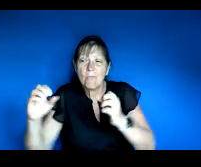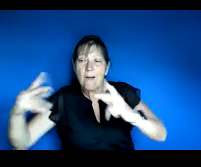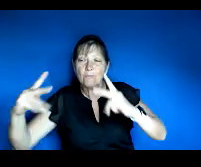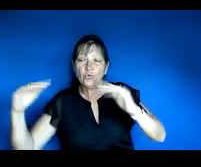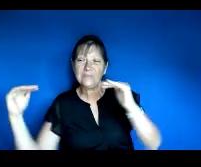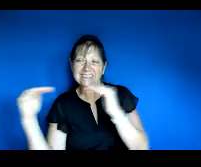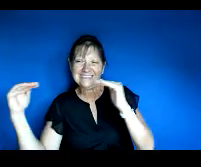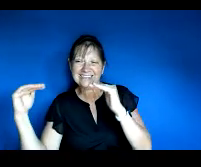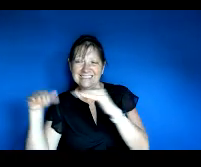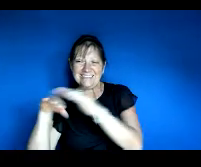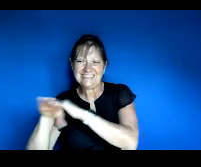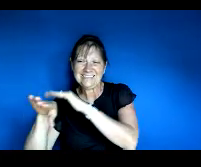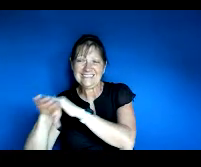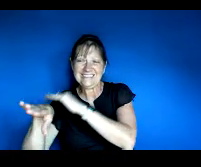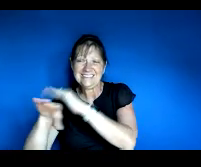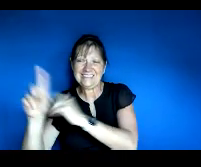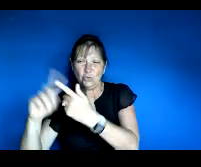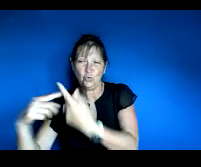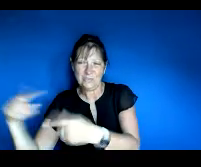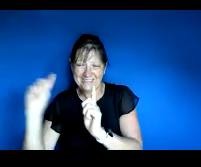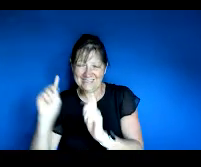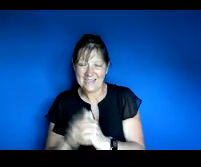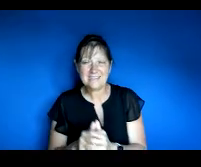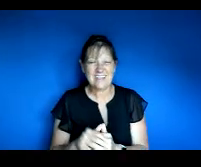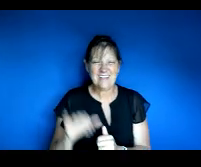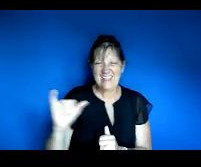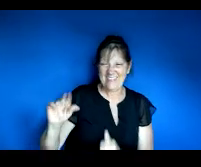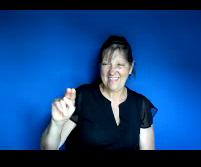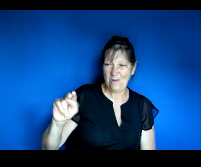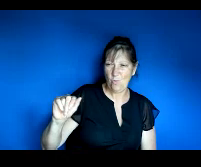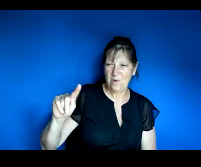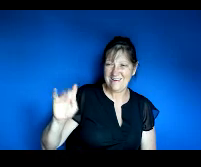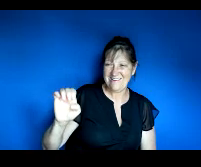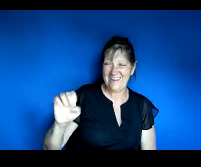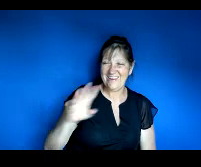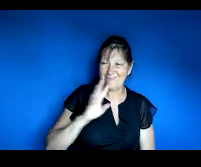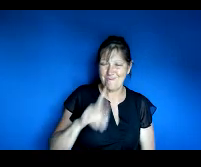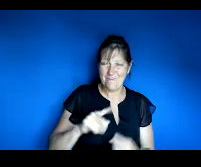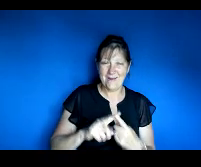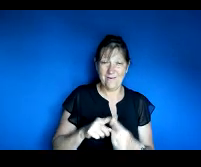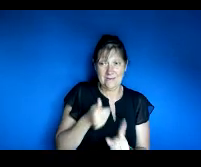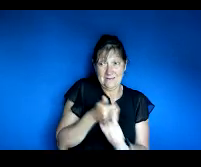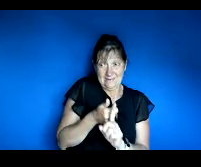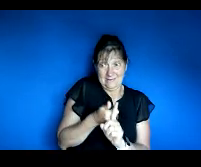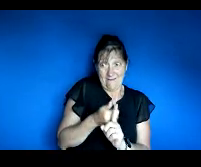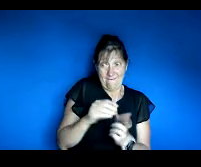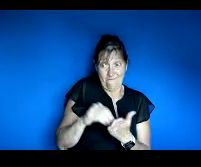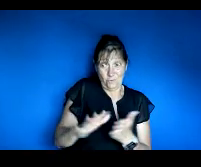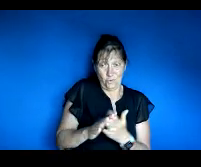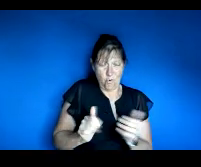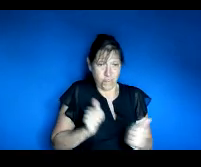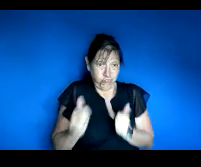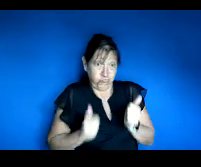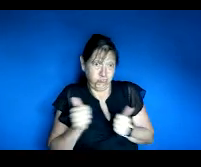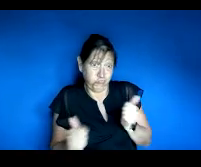And so this is where I think Nate was talking about self-advocacy and really taking initiative. It's really important that students understand that.